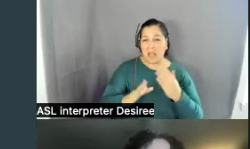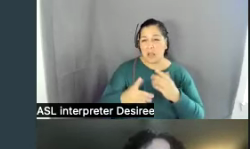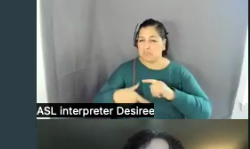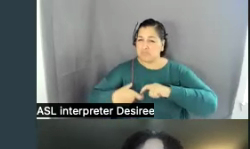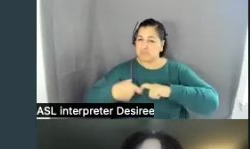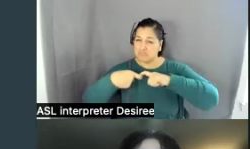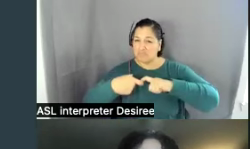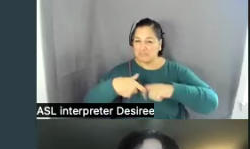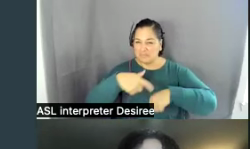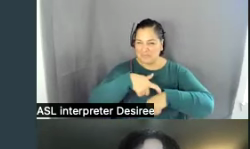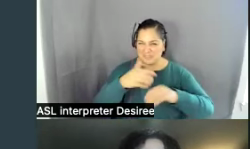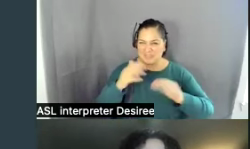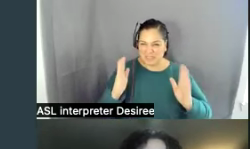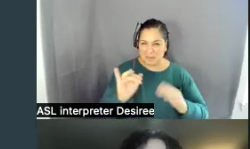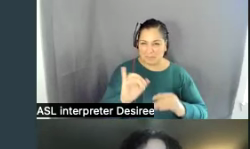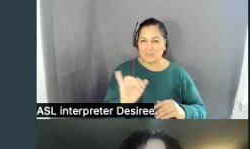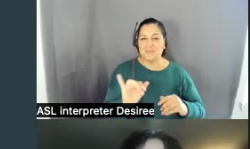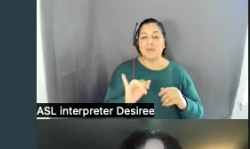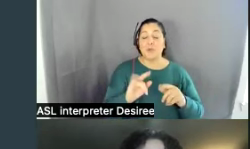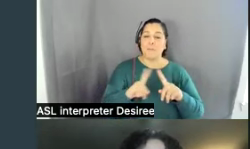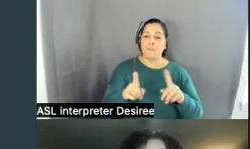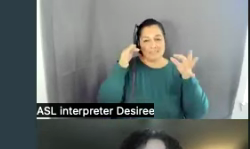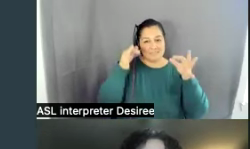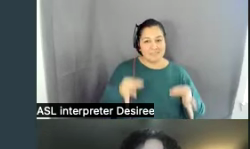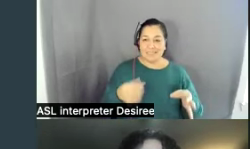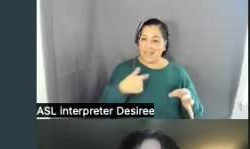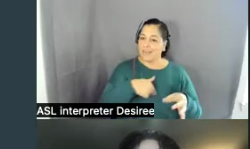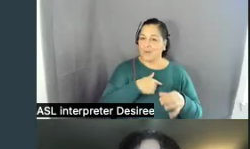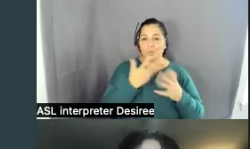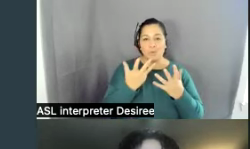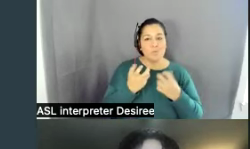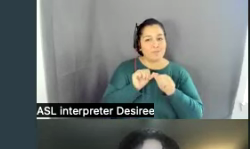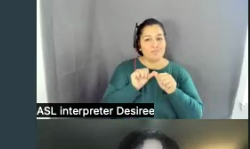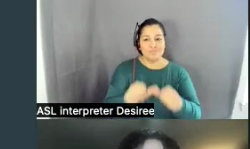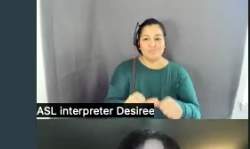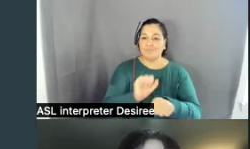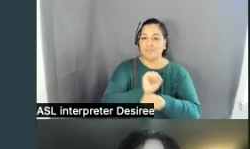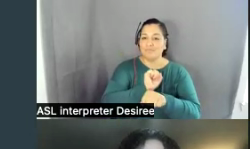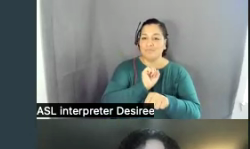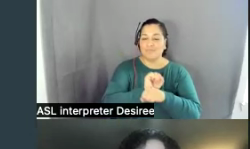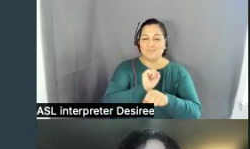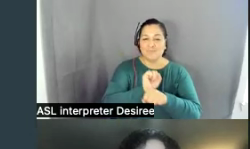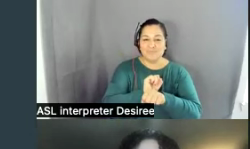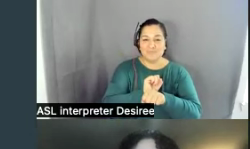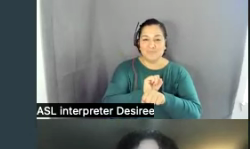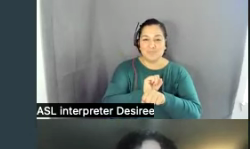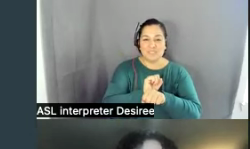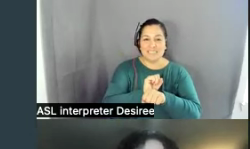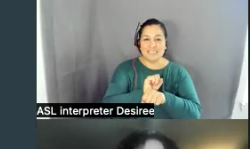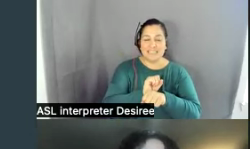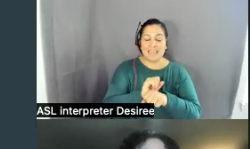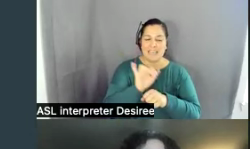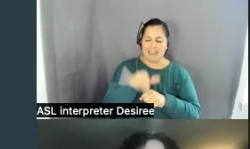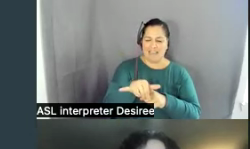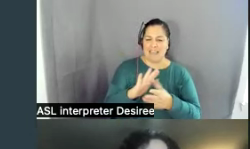But decided we wanted to, you know, keep making work and have that, as a part of our, life practice together.